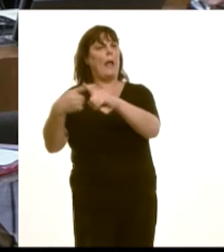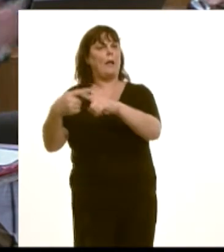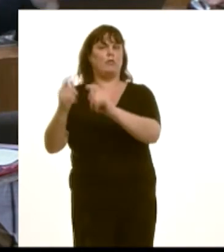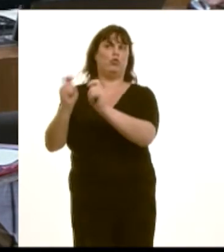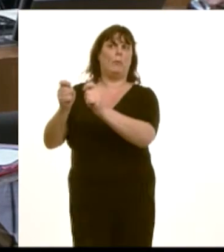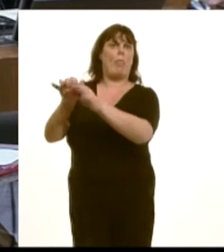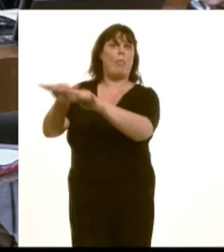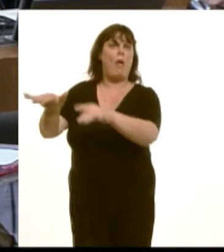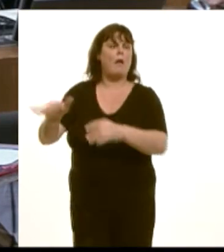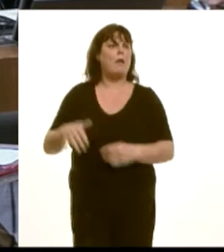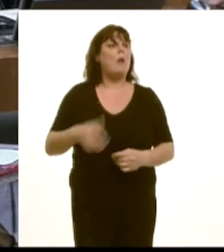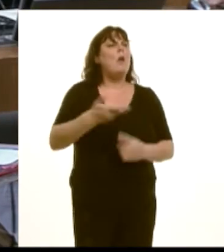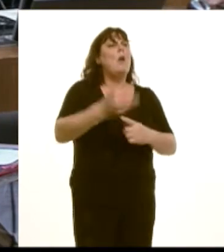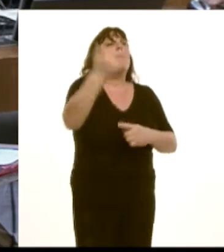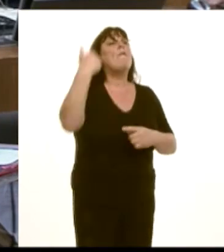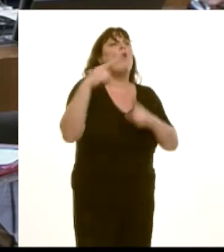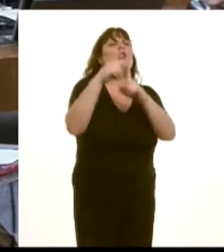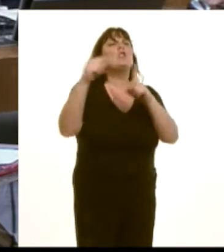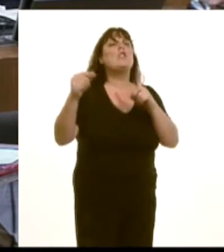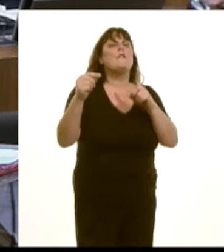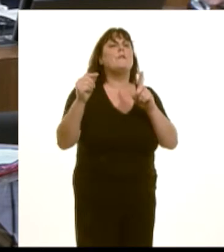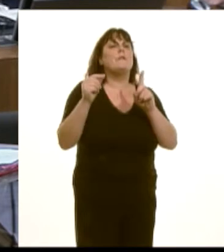the party opposite fought an entire election demanding that Welsh patients should be able